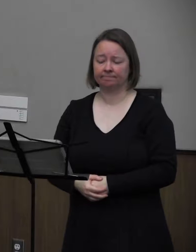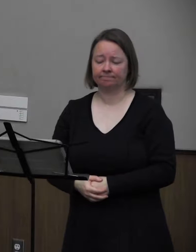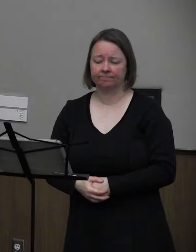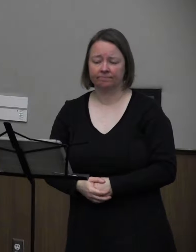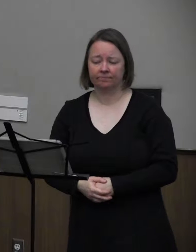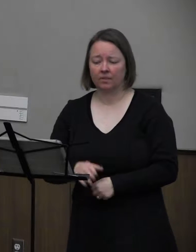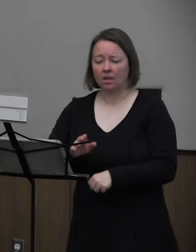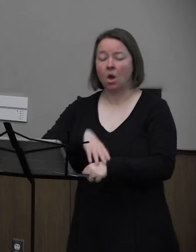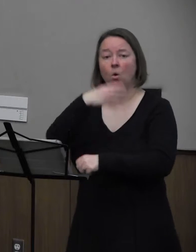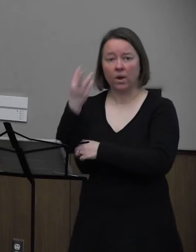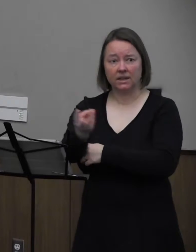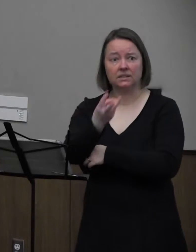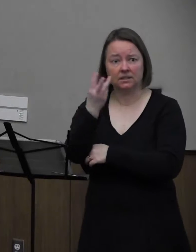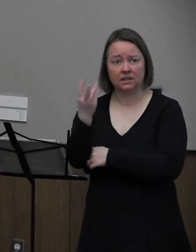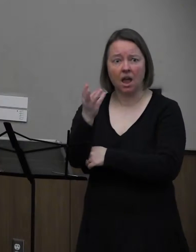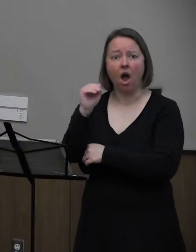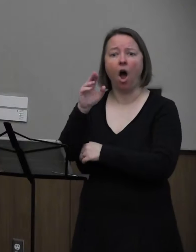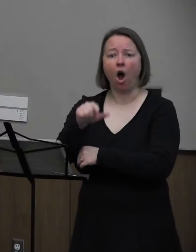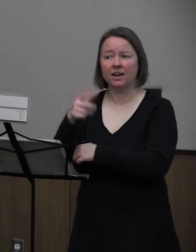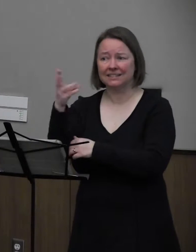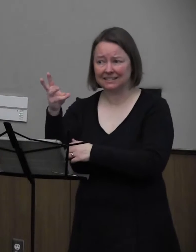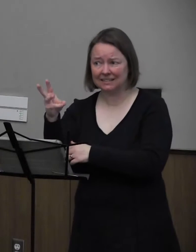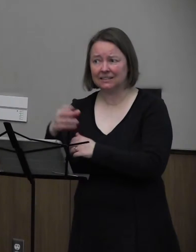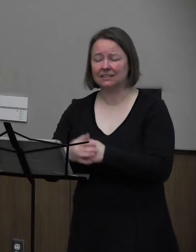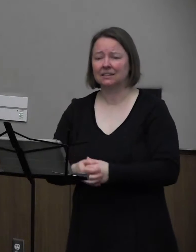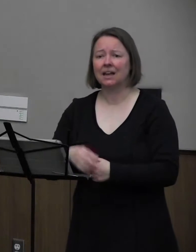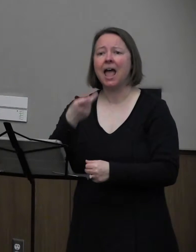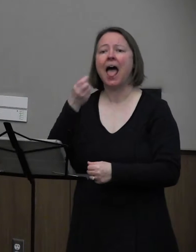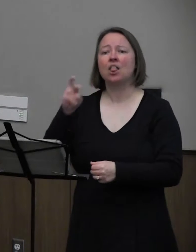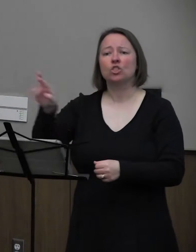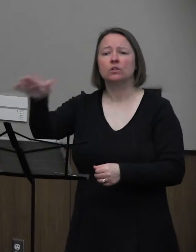On Wednesday, August 16, Heather's mother, Susan Bro,